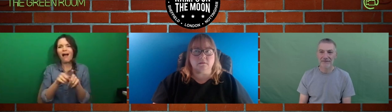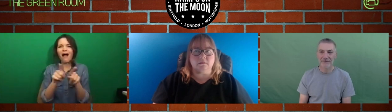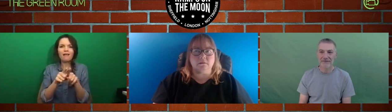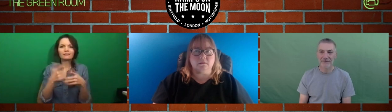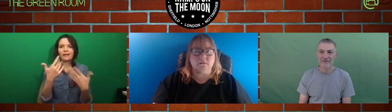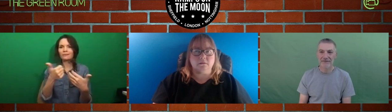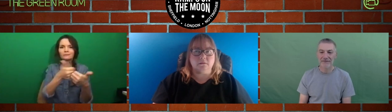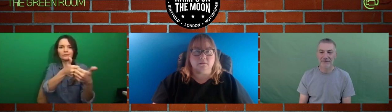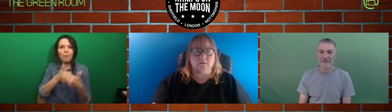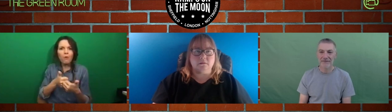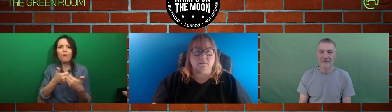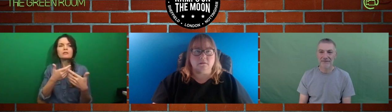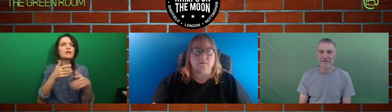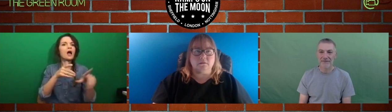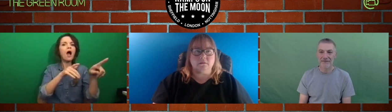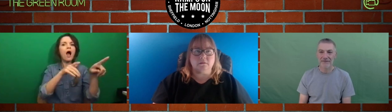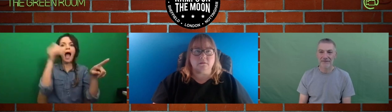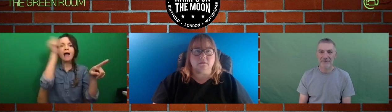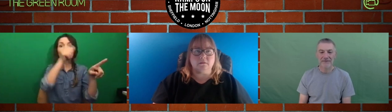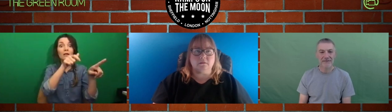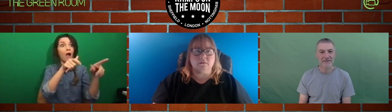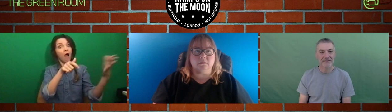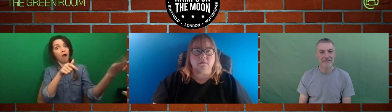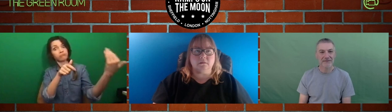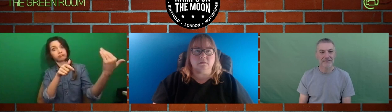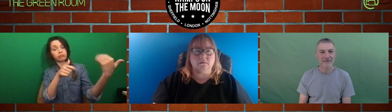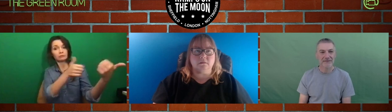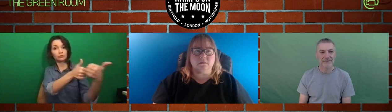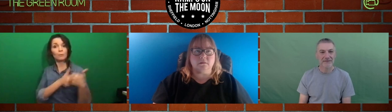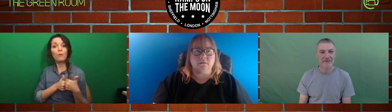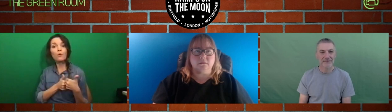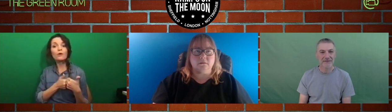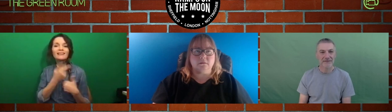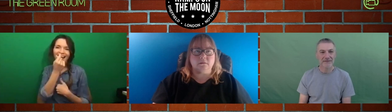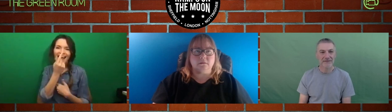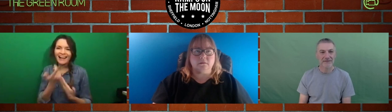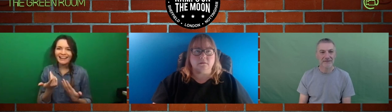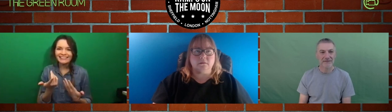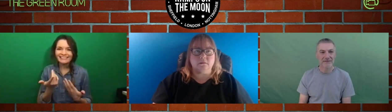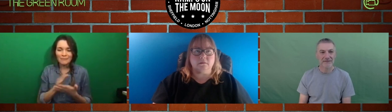need, get the experts in that can support you. You don't have to like I was saying in